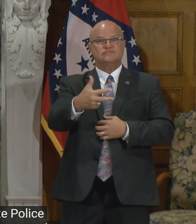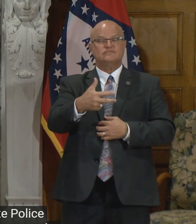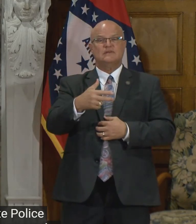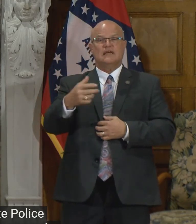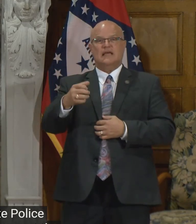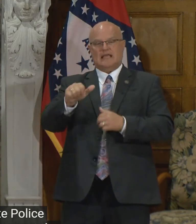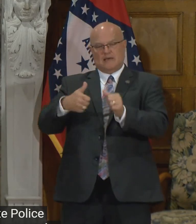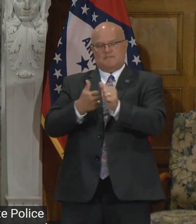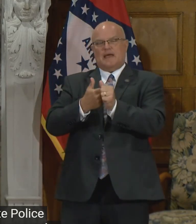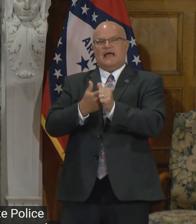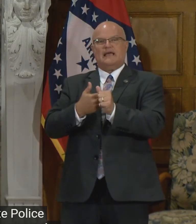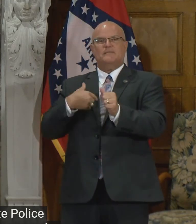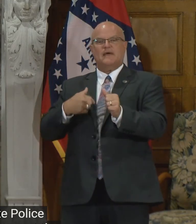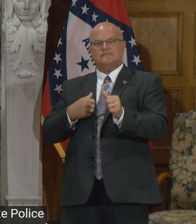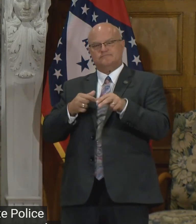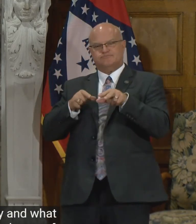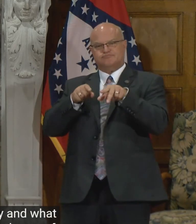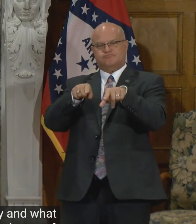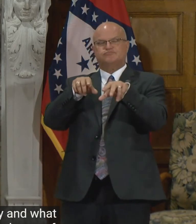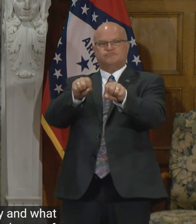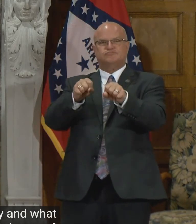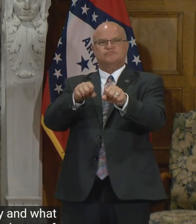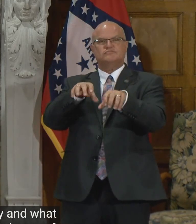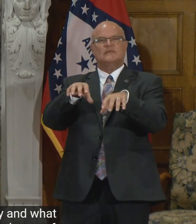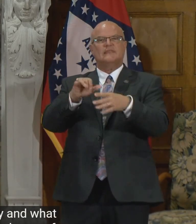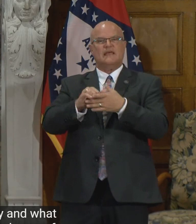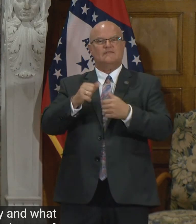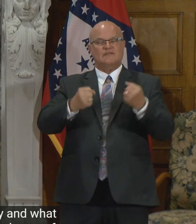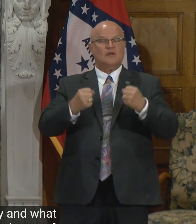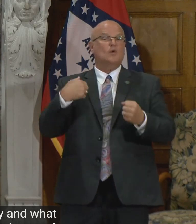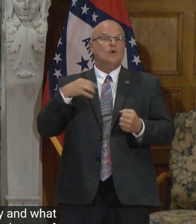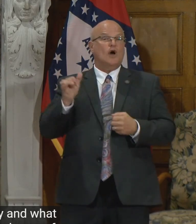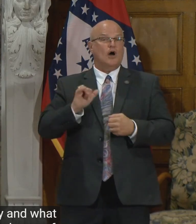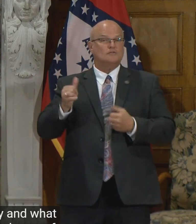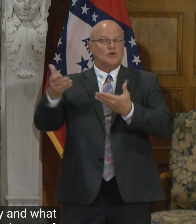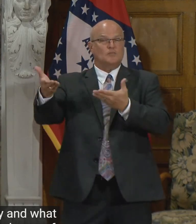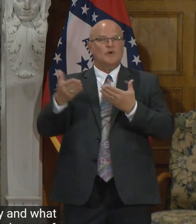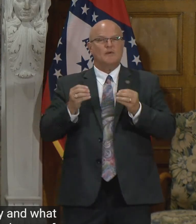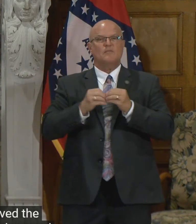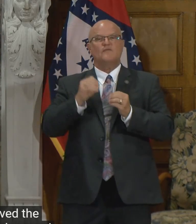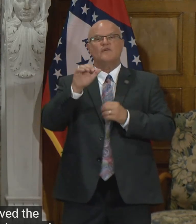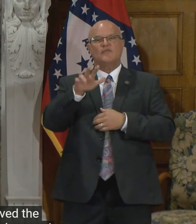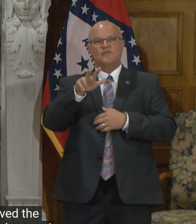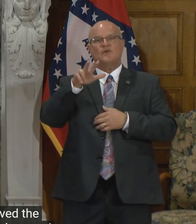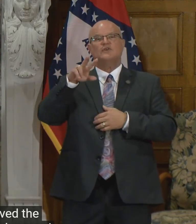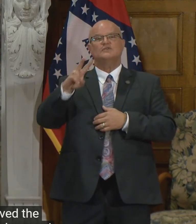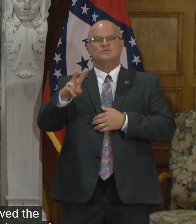getting in a pursuit with the vehicle. But we also what we did is we brought in over 32 troopers that day.